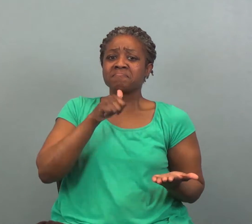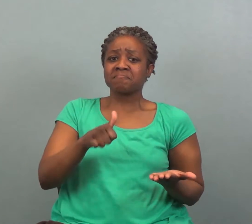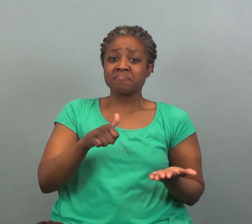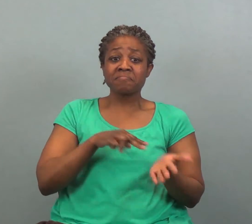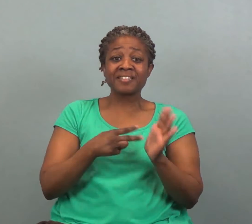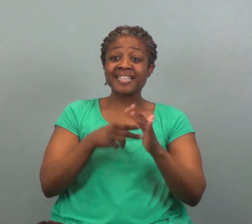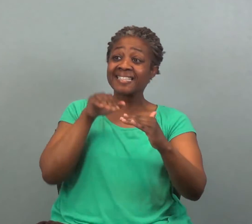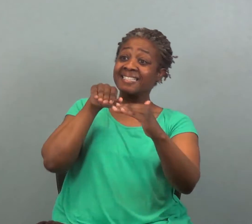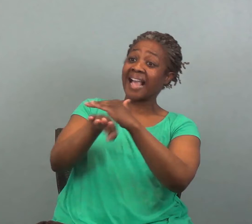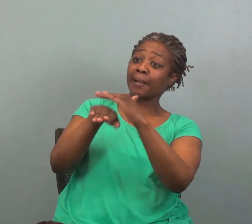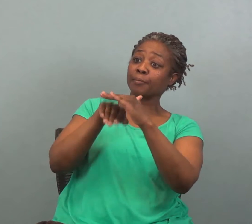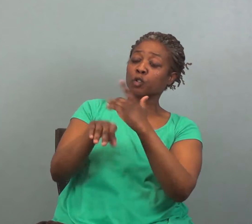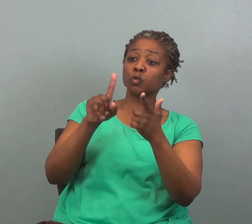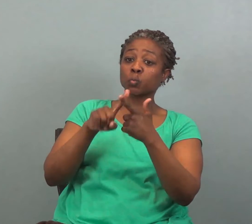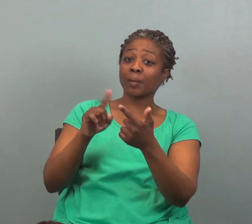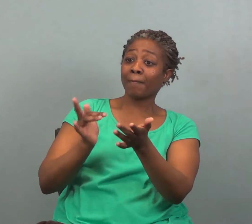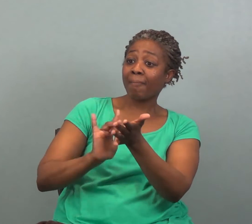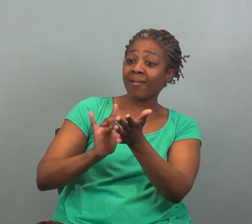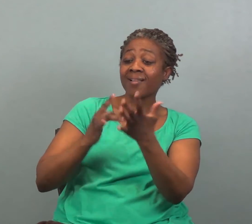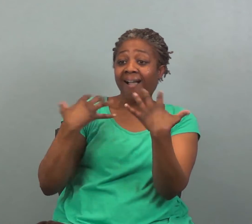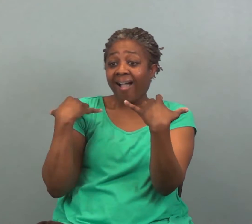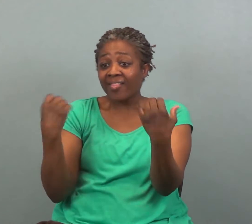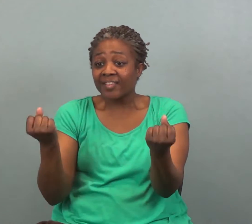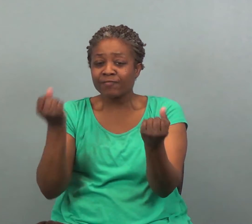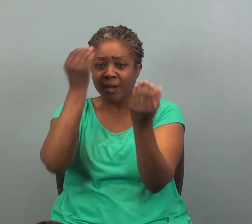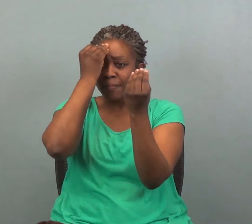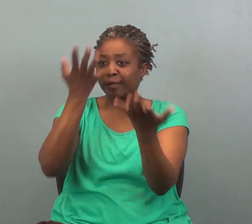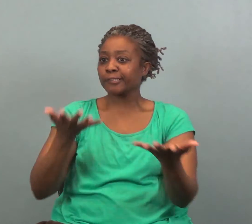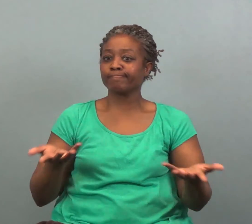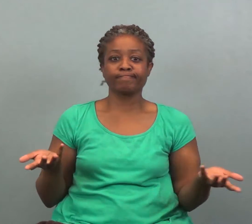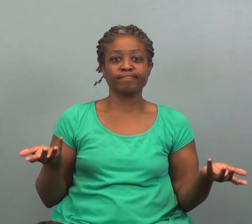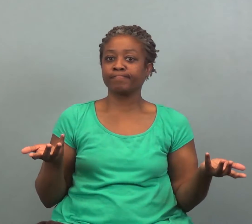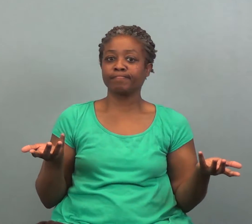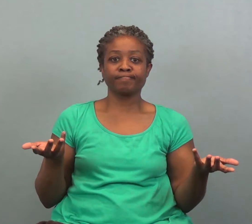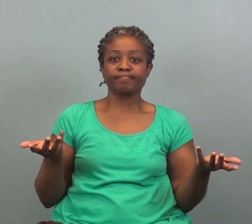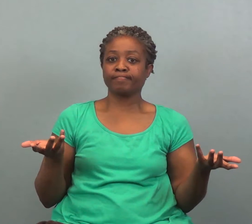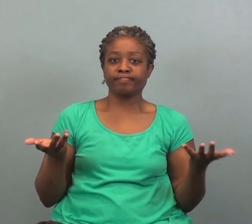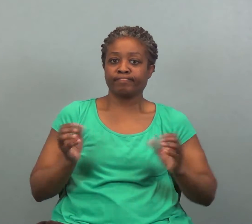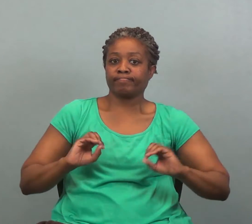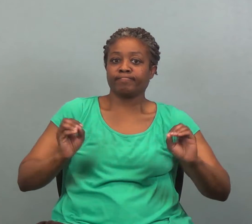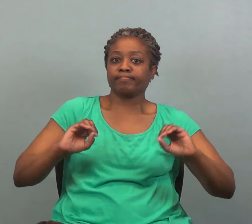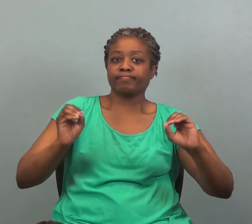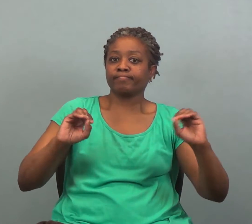As a consequence, students don't have access to any medical or health information.